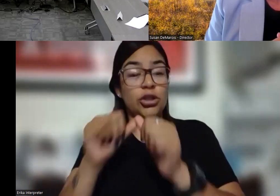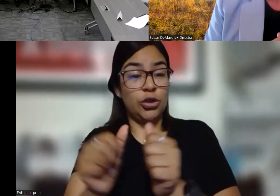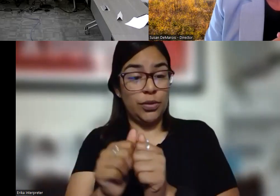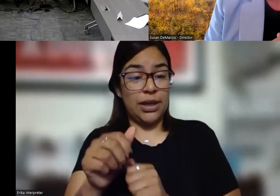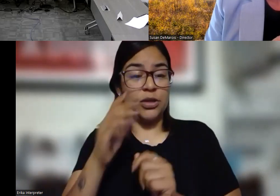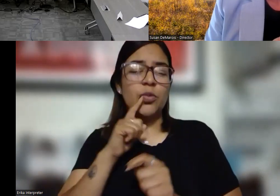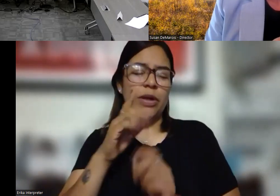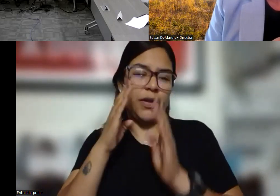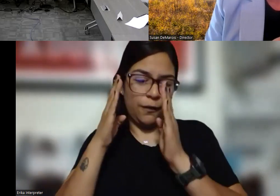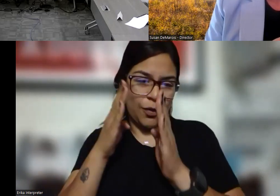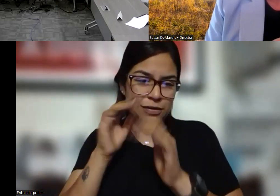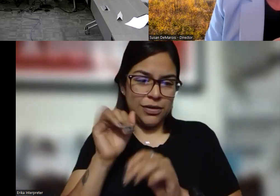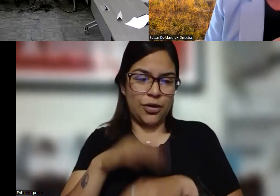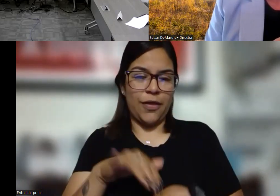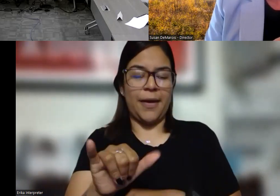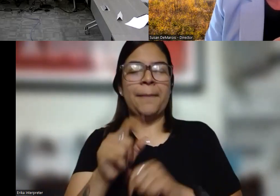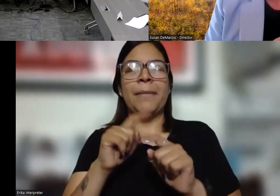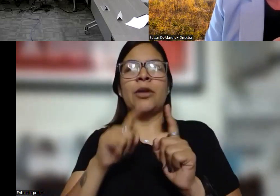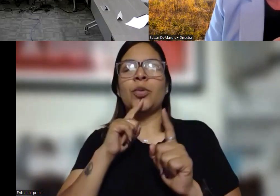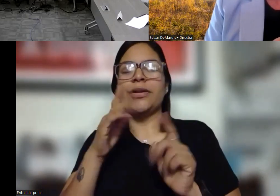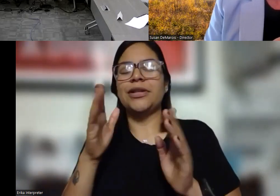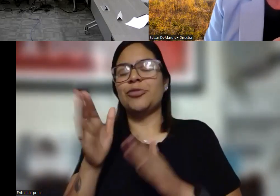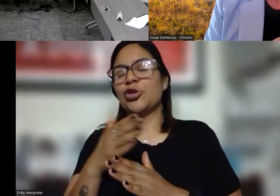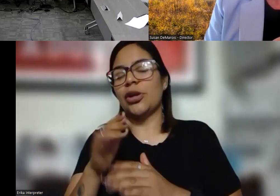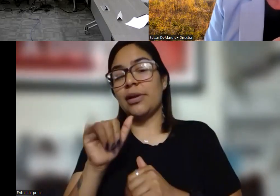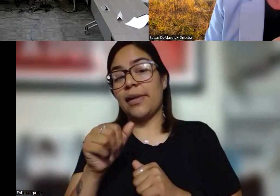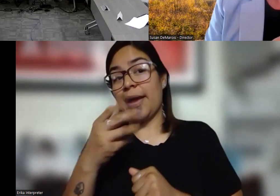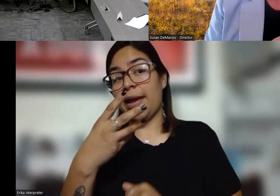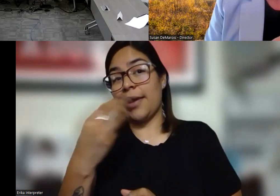that and so we're really excited to share out at the end of the year uh the recommendations